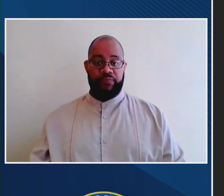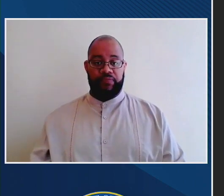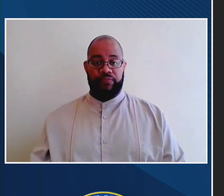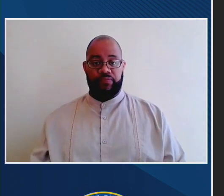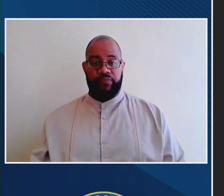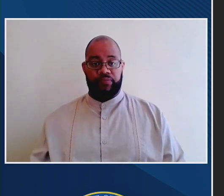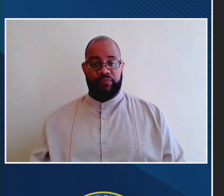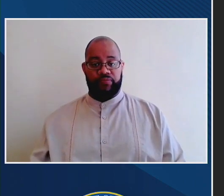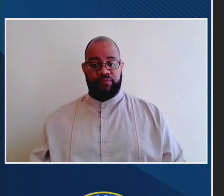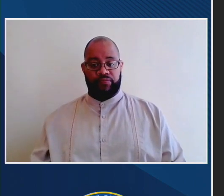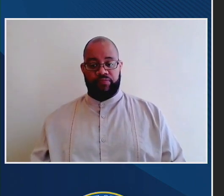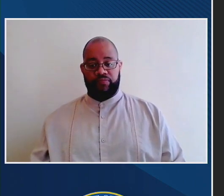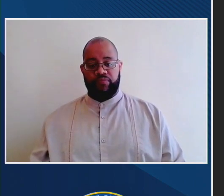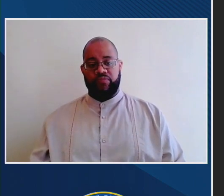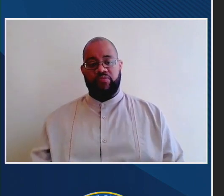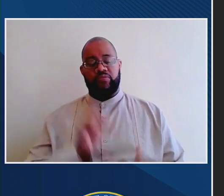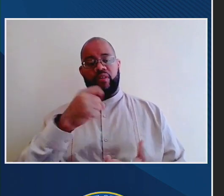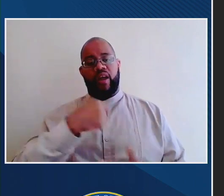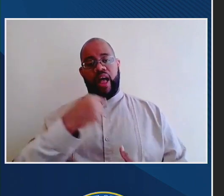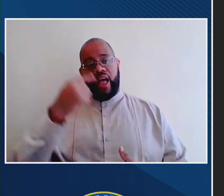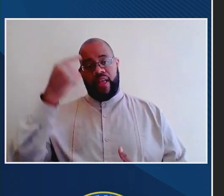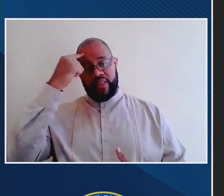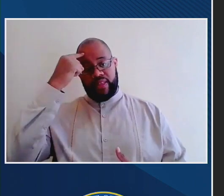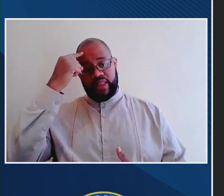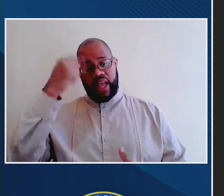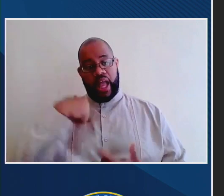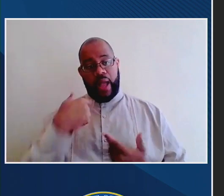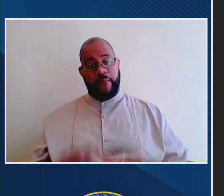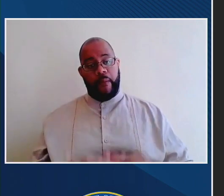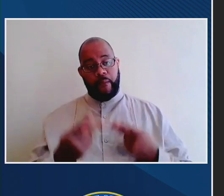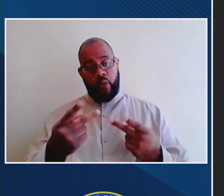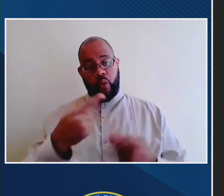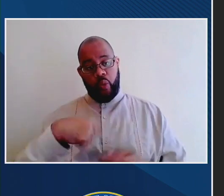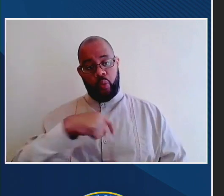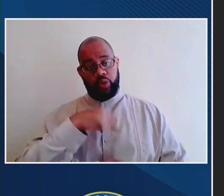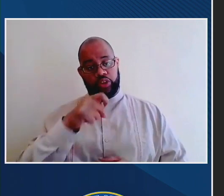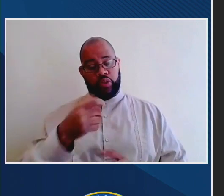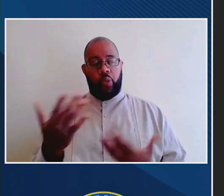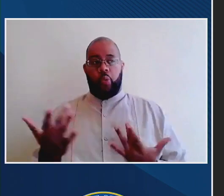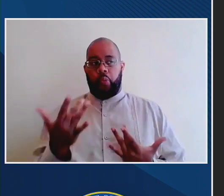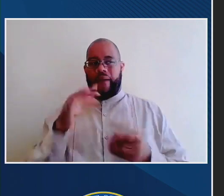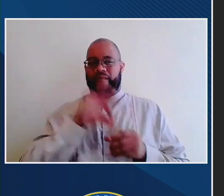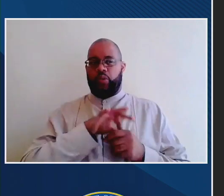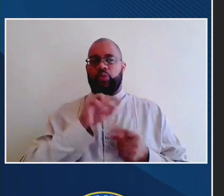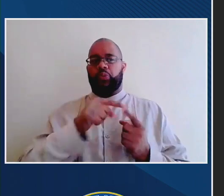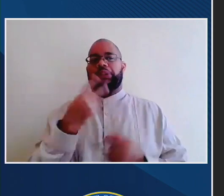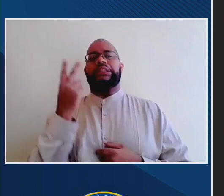Yeah, I think I would propose that we would hold off on voting until we see who- until